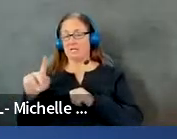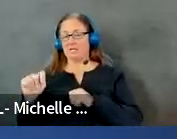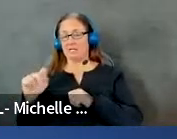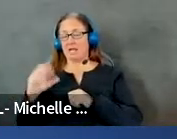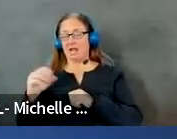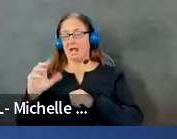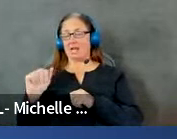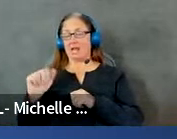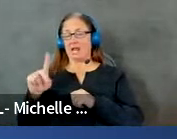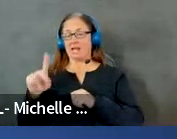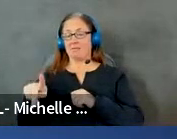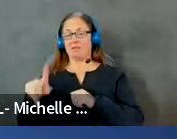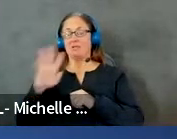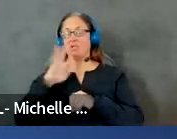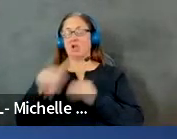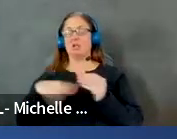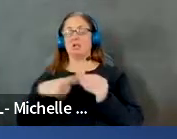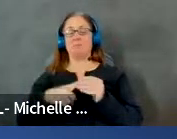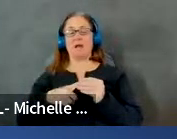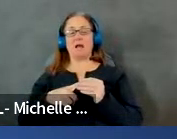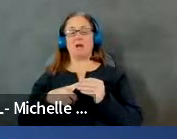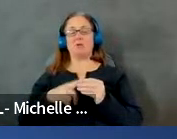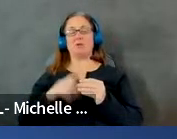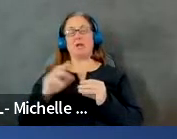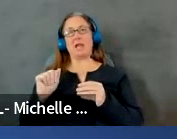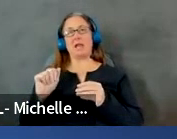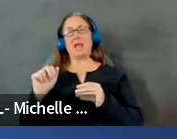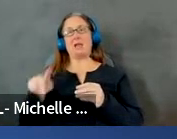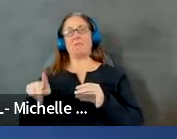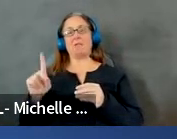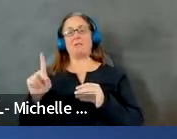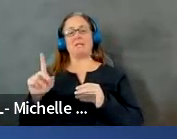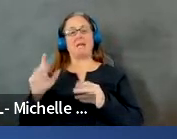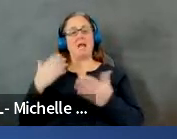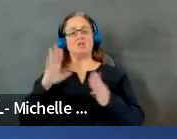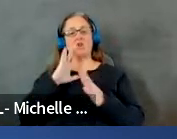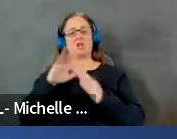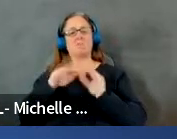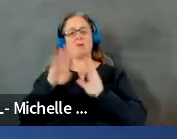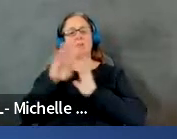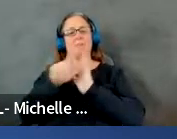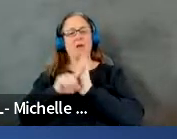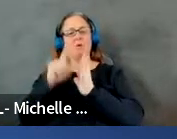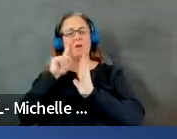talked a little bit about some background on disability and AI, and we focused on